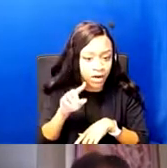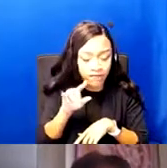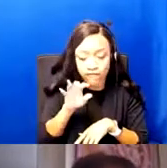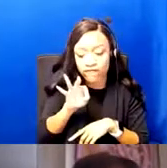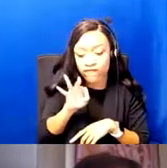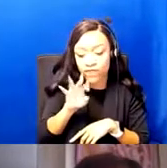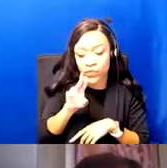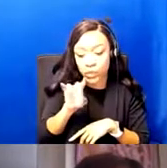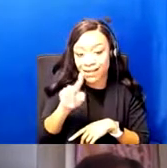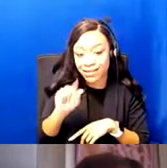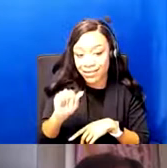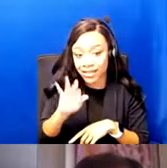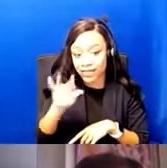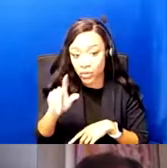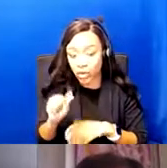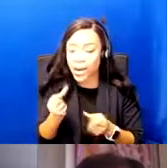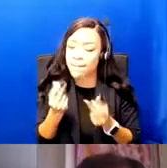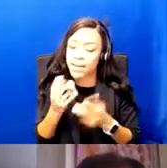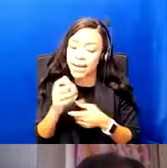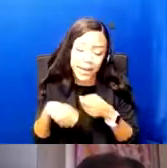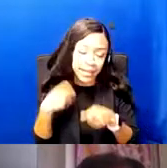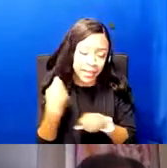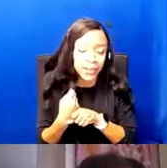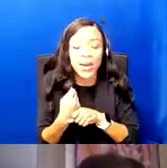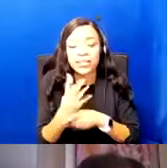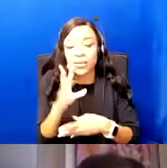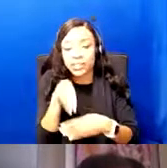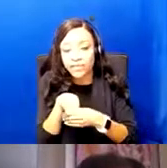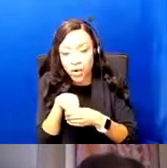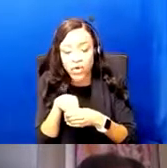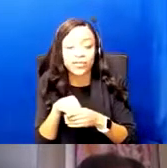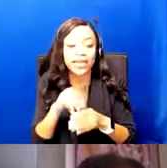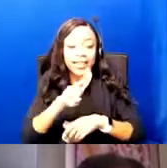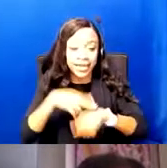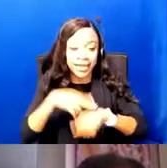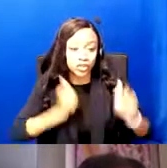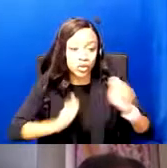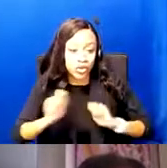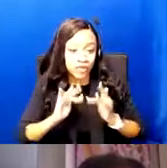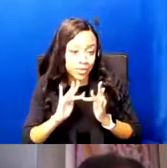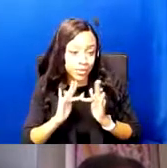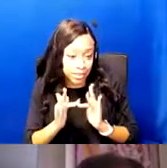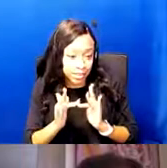with the National Performance Network and the Performing America's Program. And I owe a great debt of gratitude